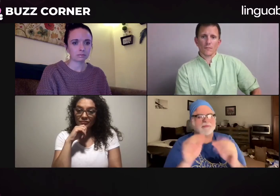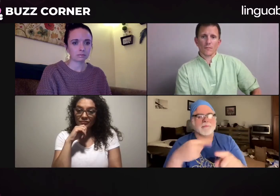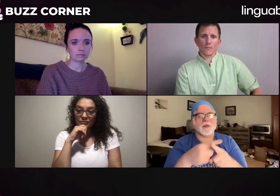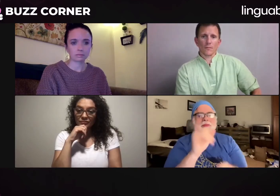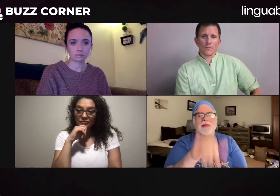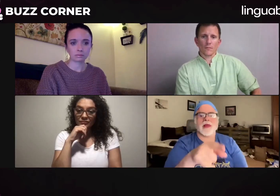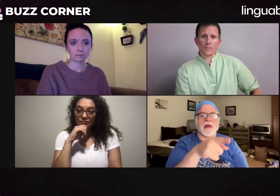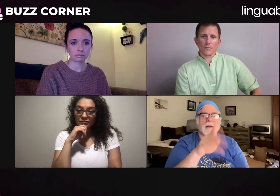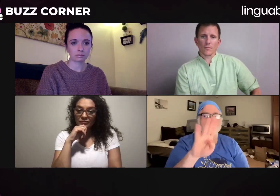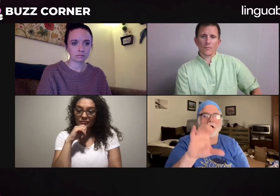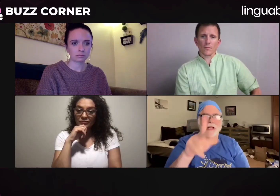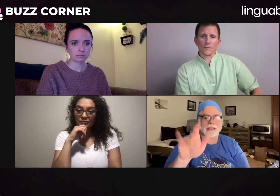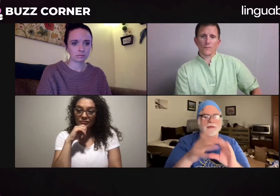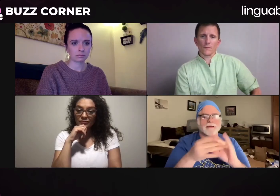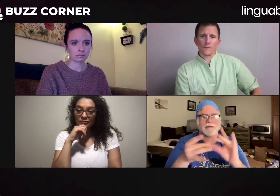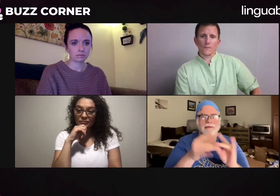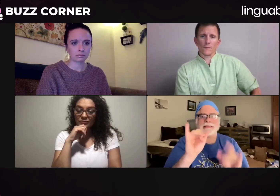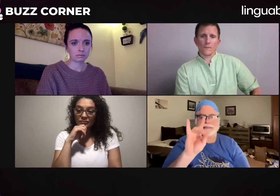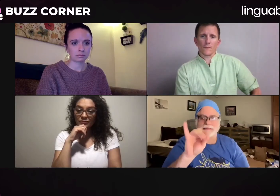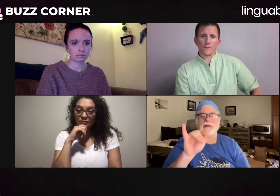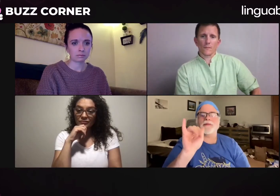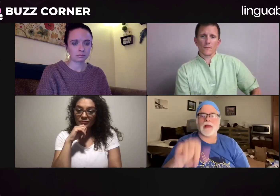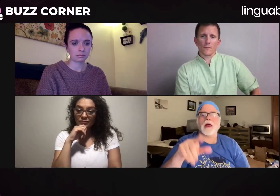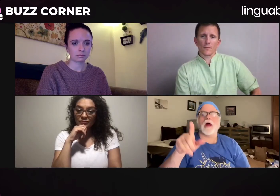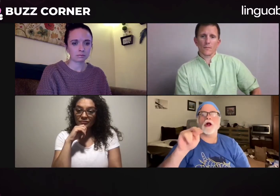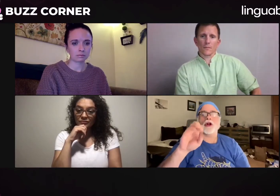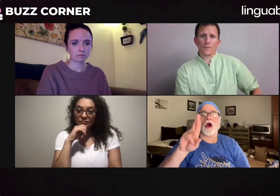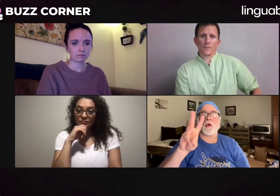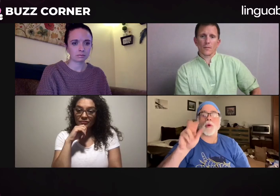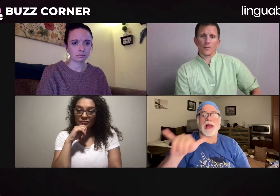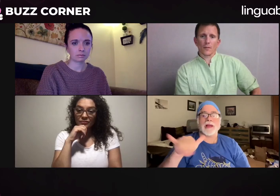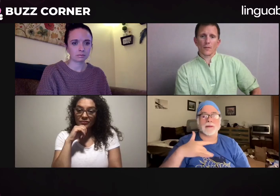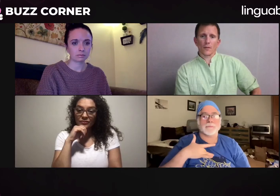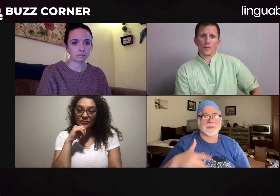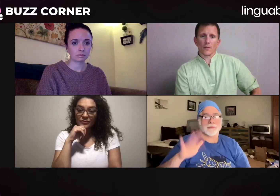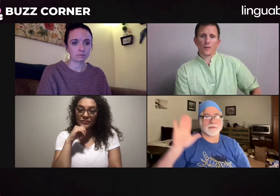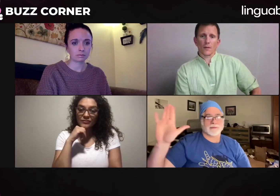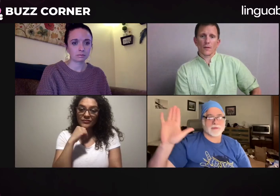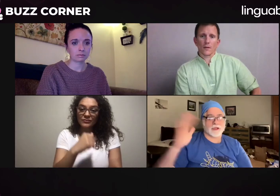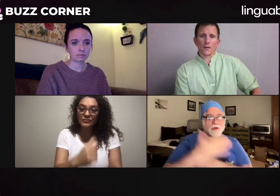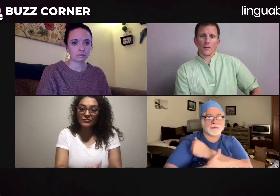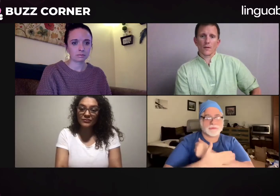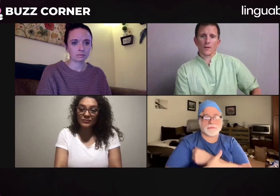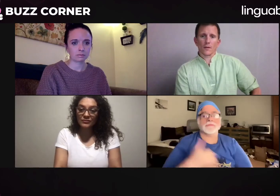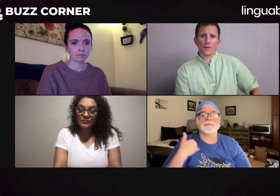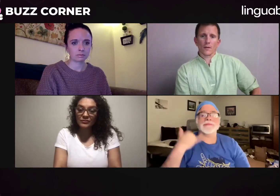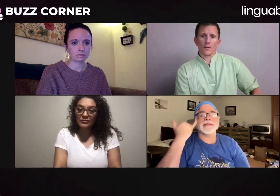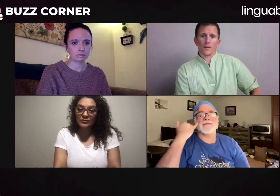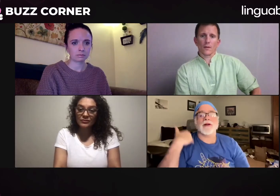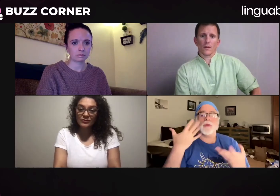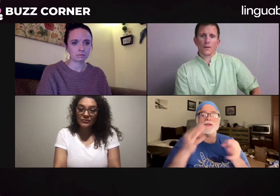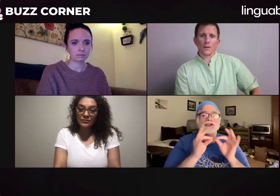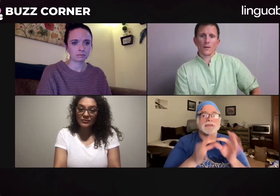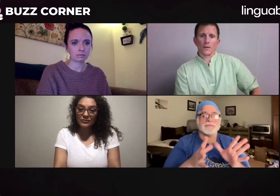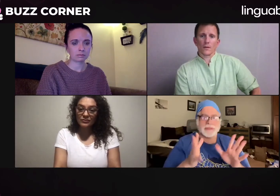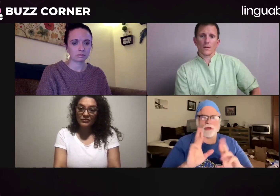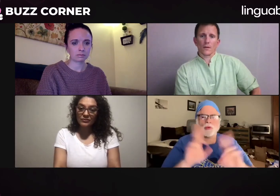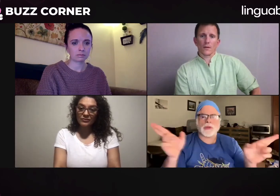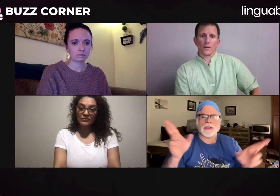And then, Bucky, I wanted to respond to something that you said in Norway, if I wanted an interpreter